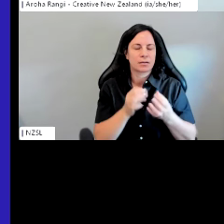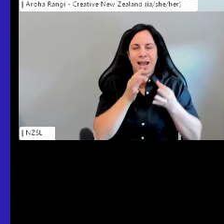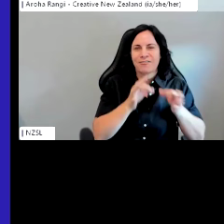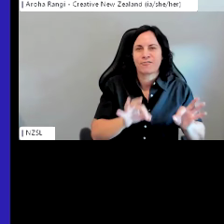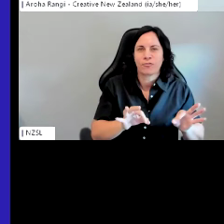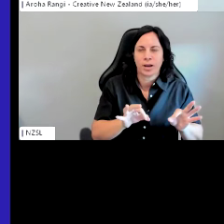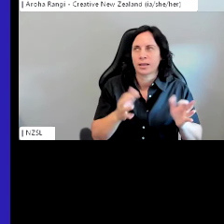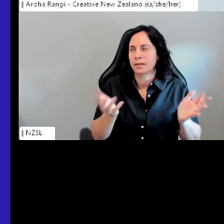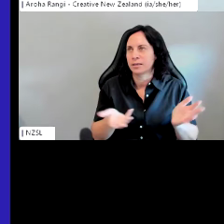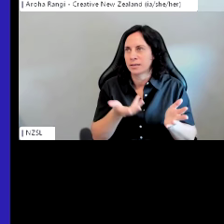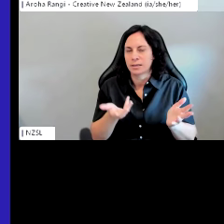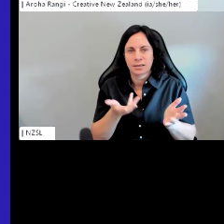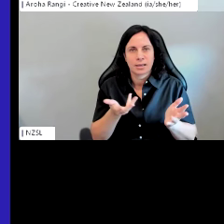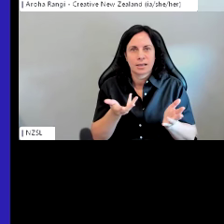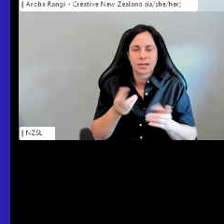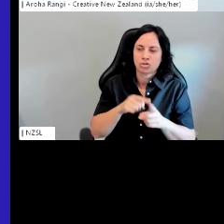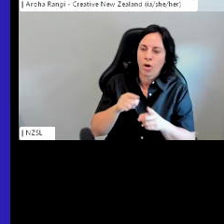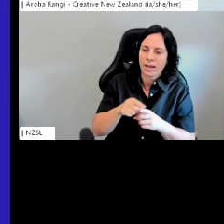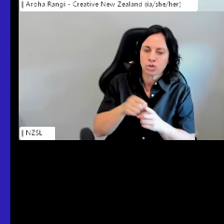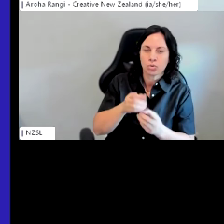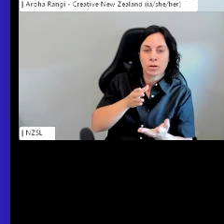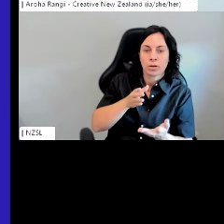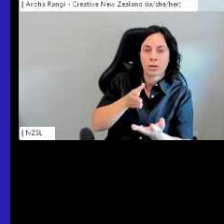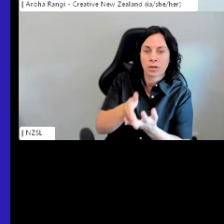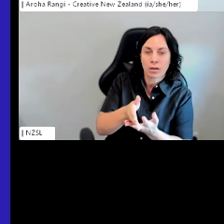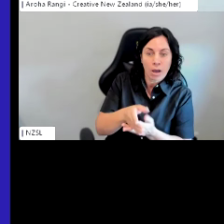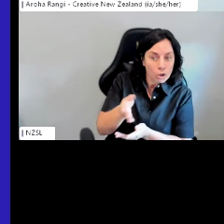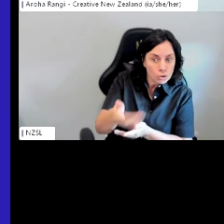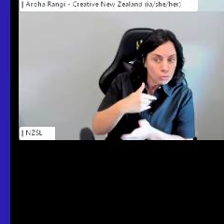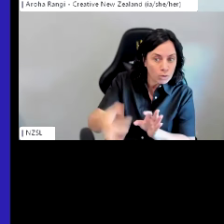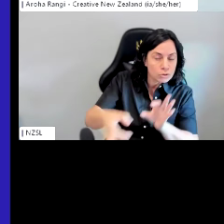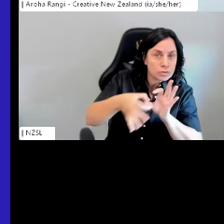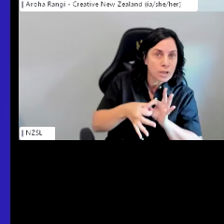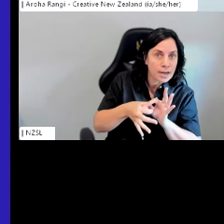are uh intercepting people and asking them if they would like to sign up um and whether you're doing